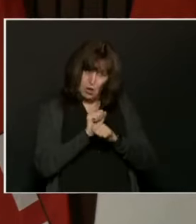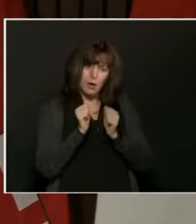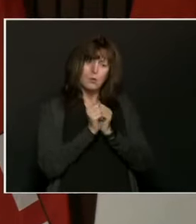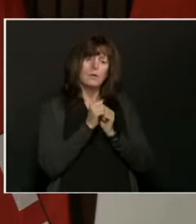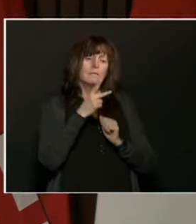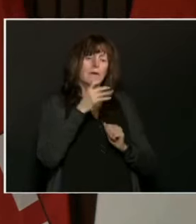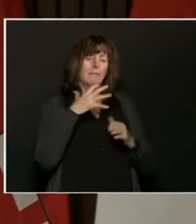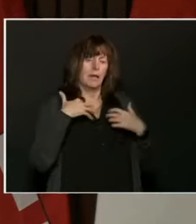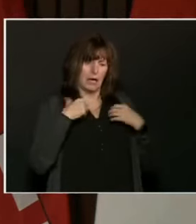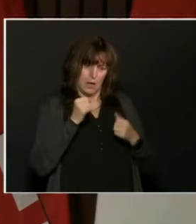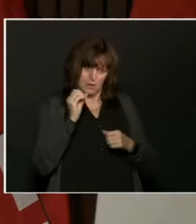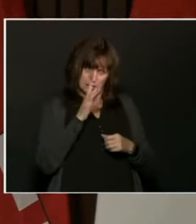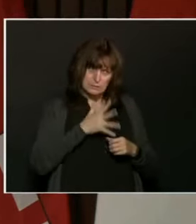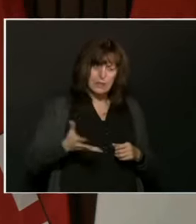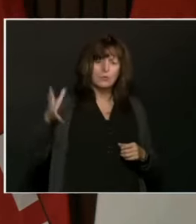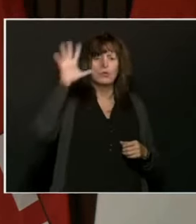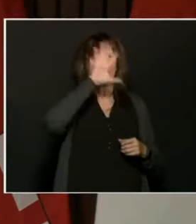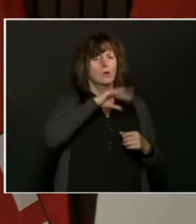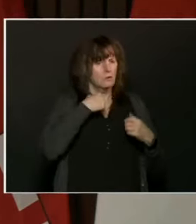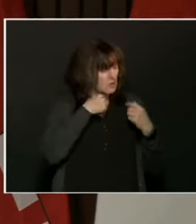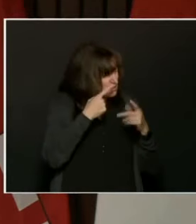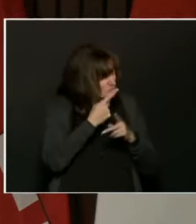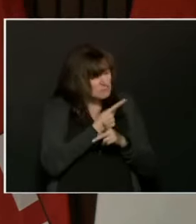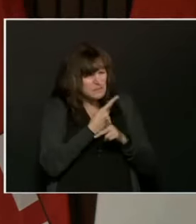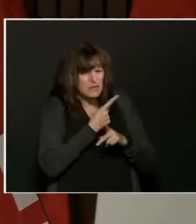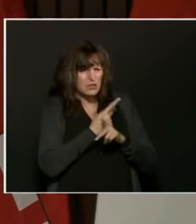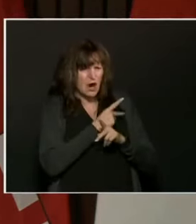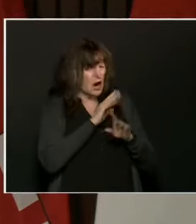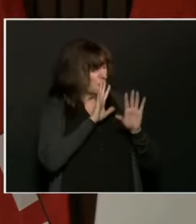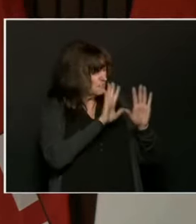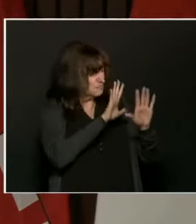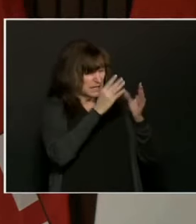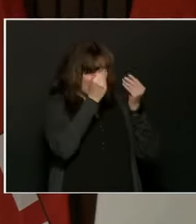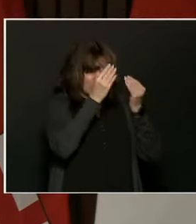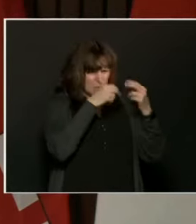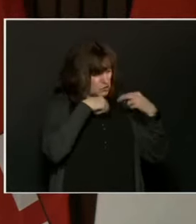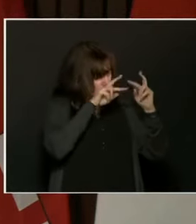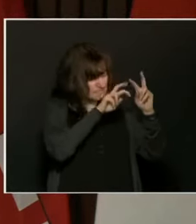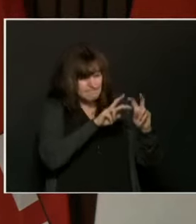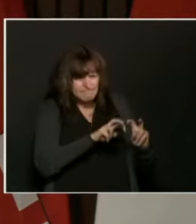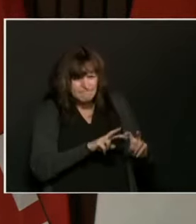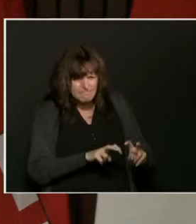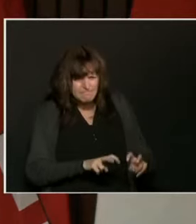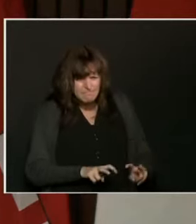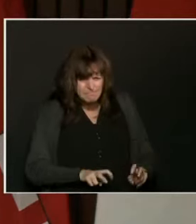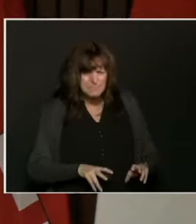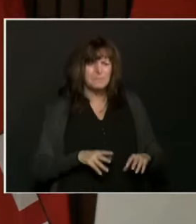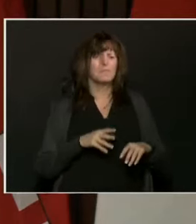TORONTO PUBLIC HEALTH, AND WE PERCEIVE OUR DATA FROM PUBLIC